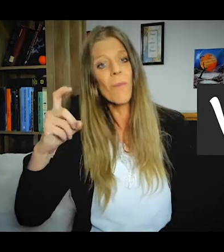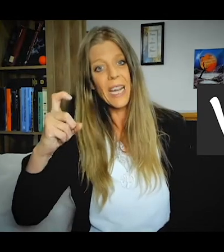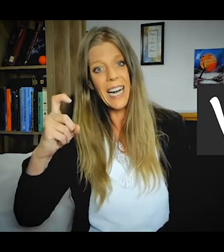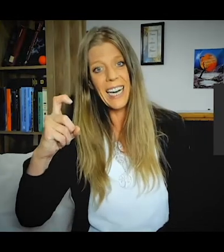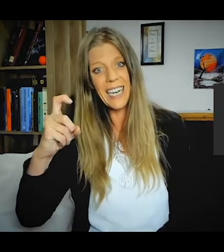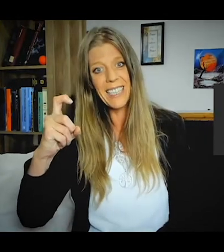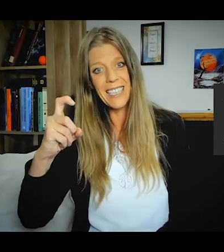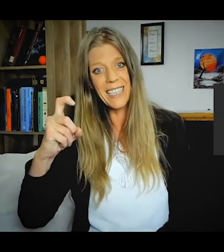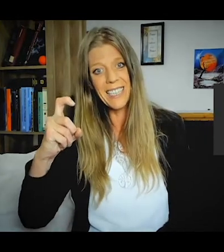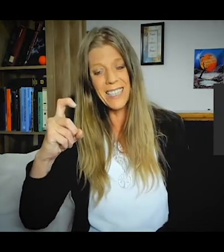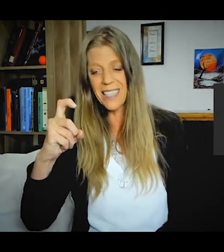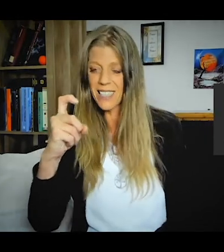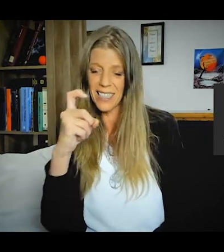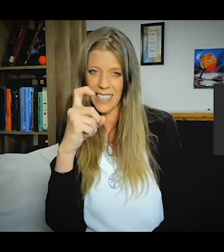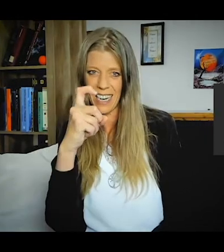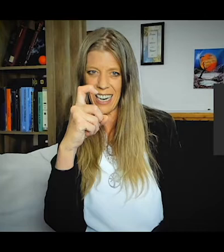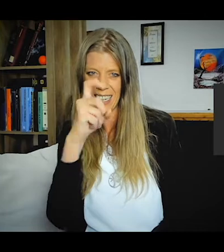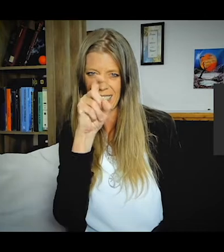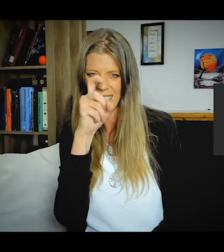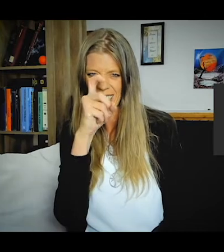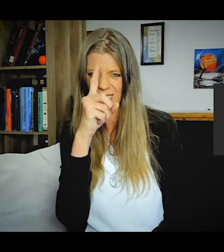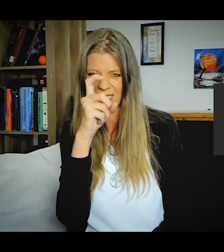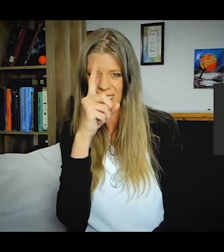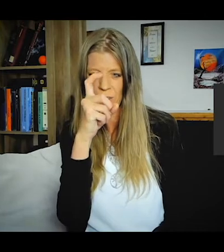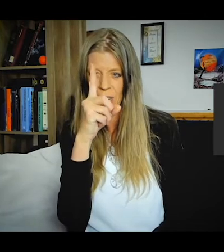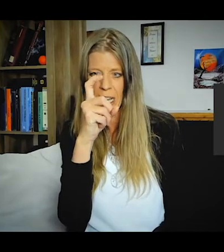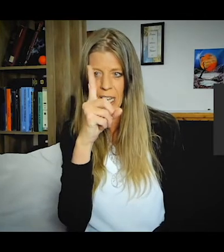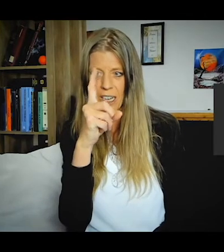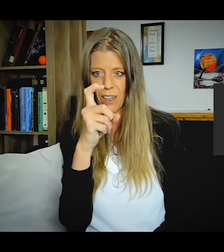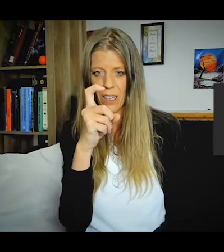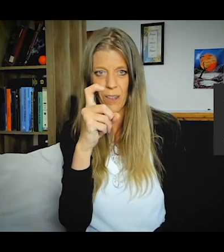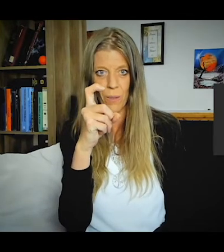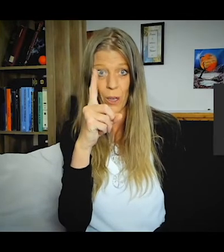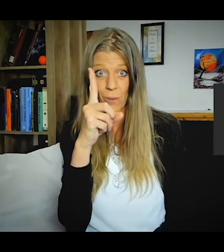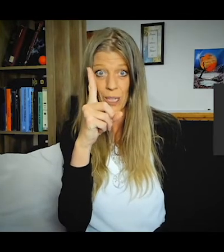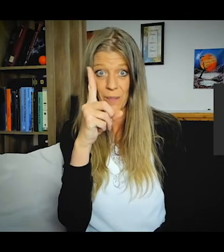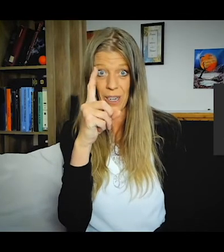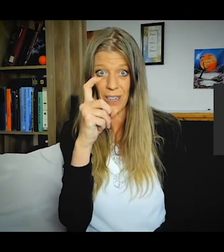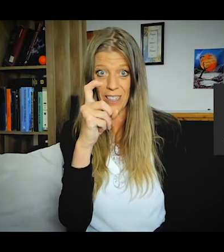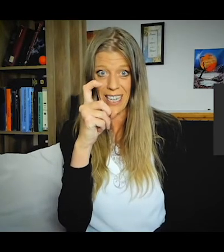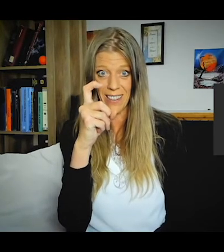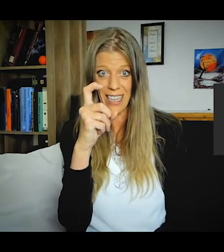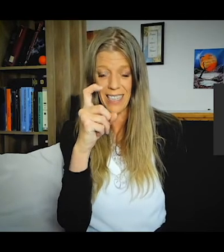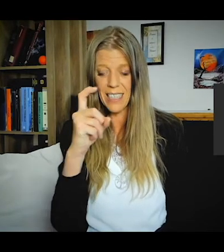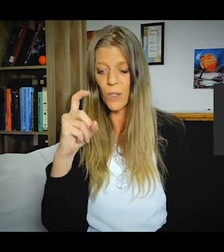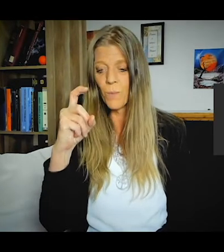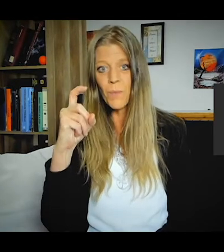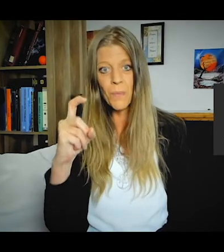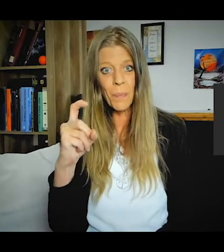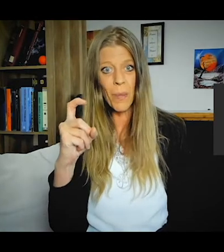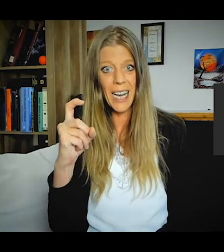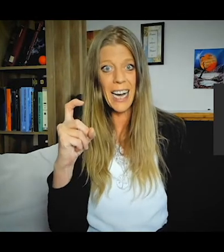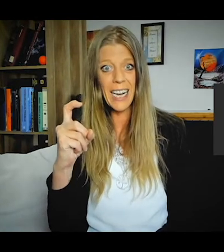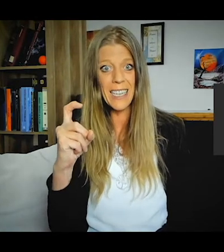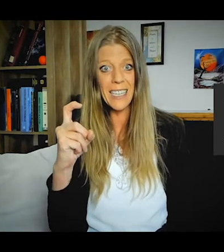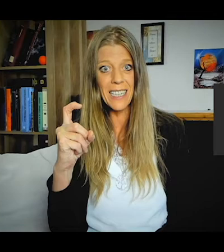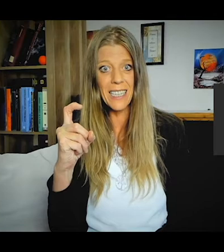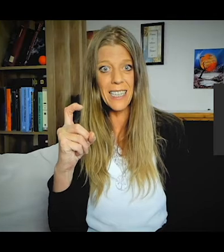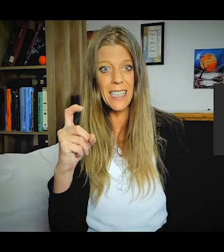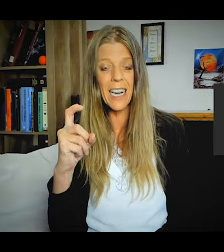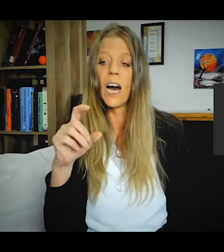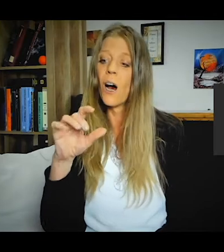X - Just curl your first finger down like so. - X -